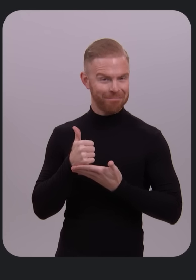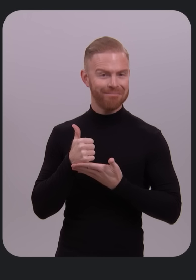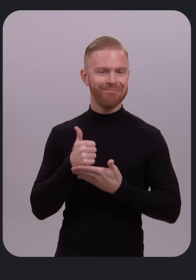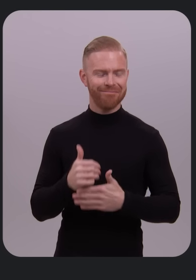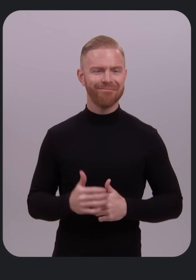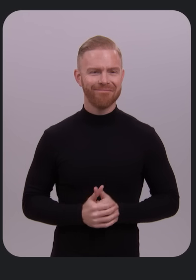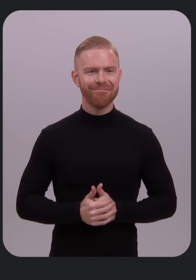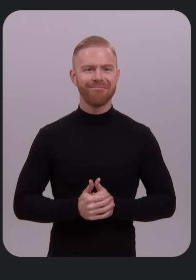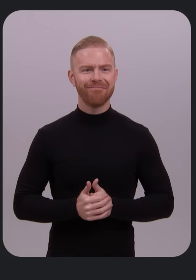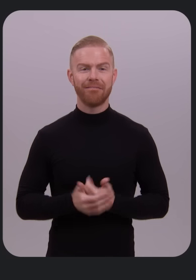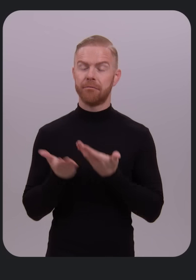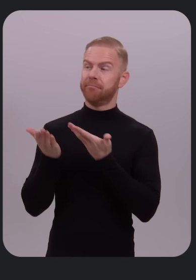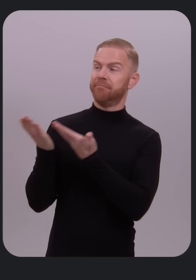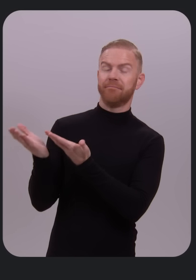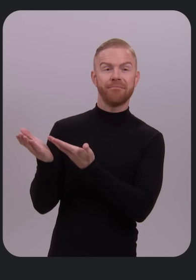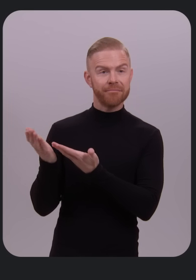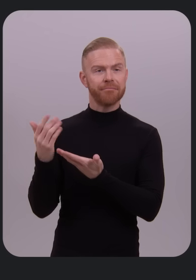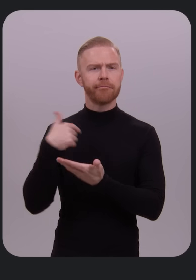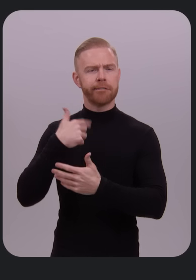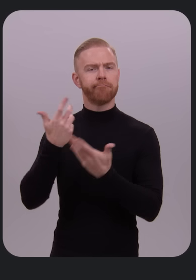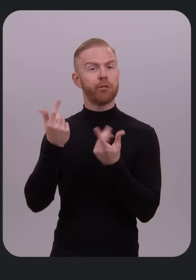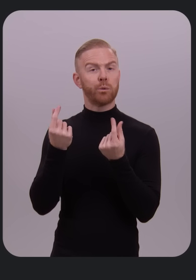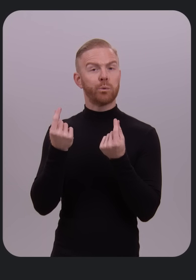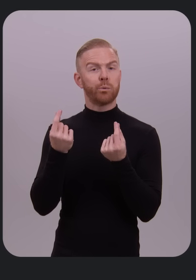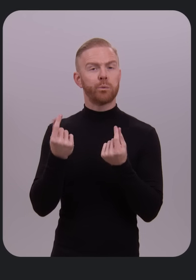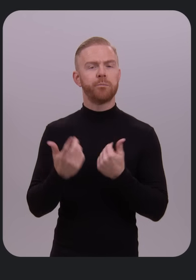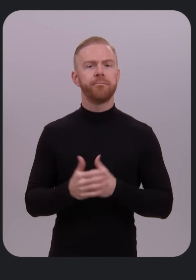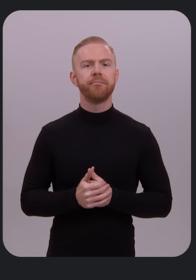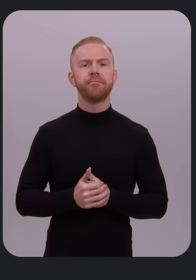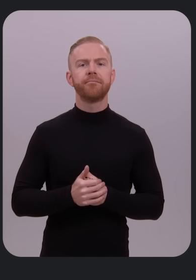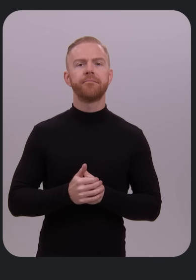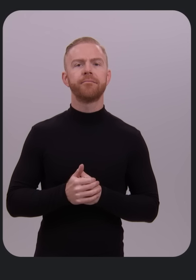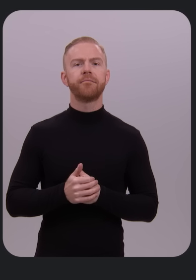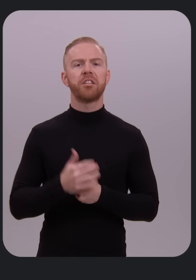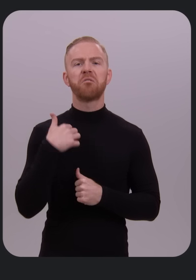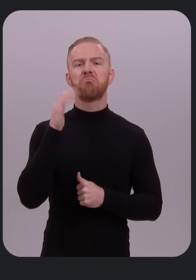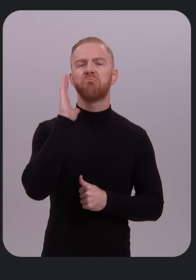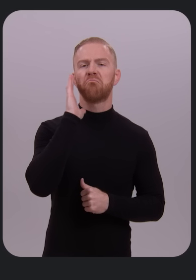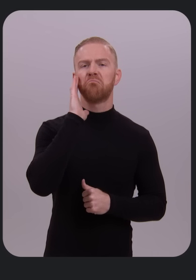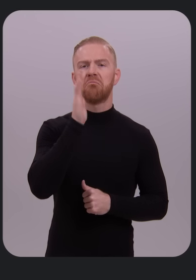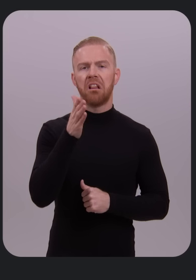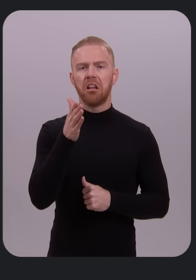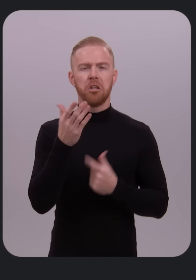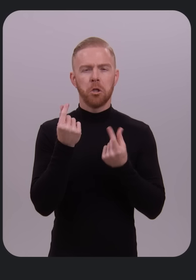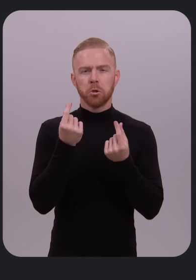So here, what I'm going to do is I am going to add the image